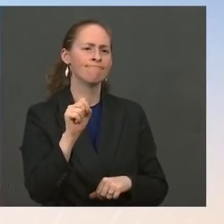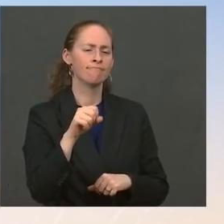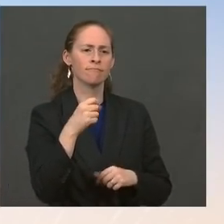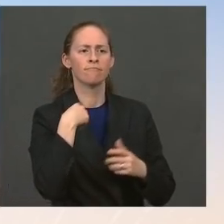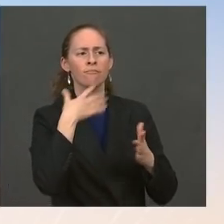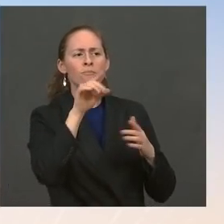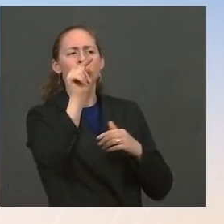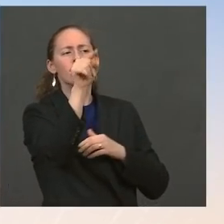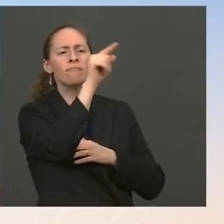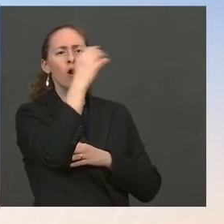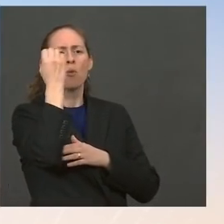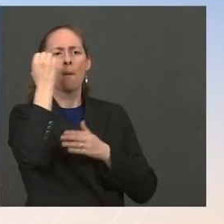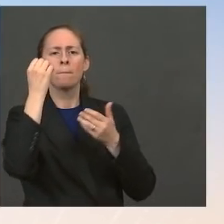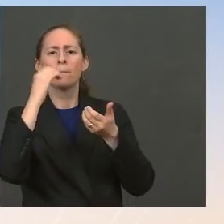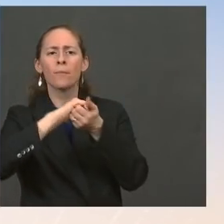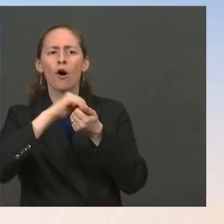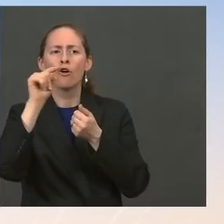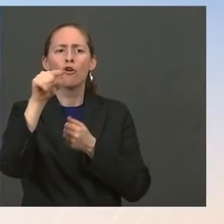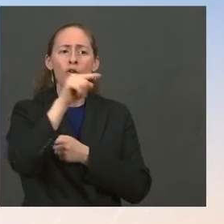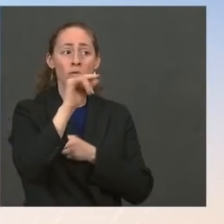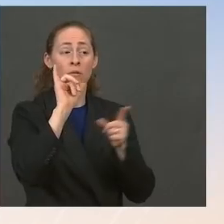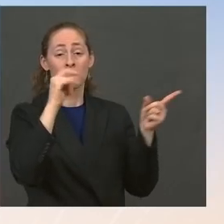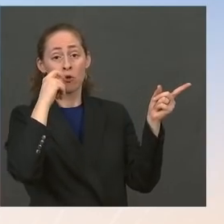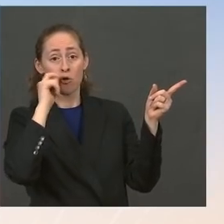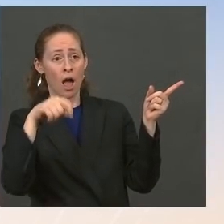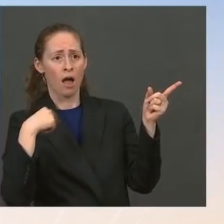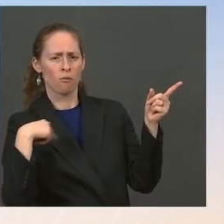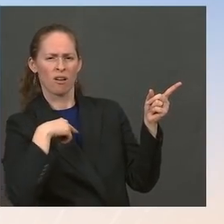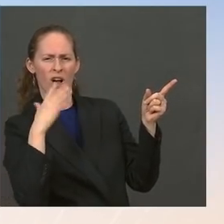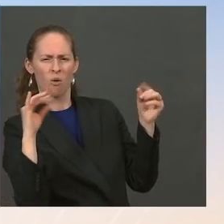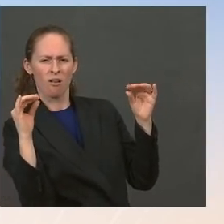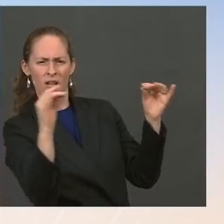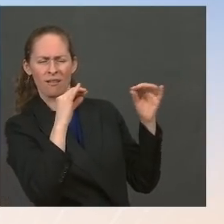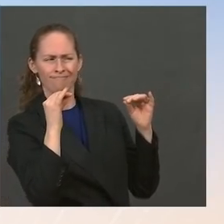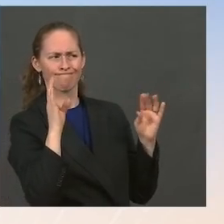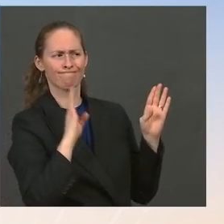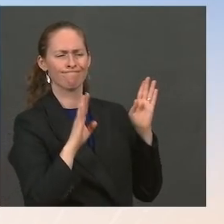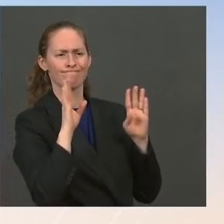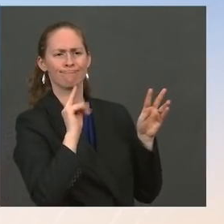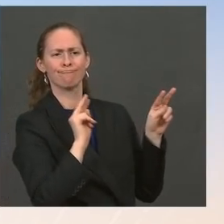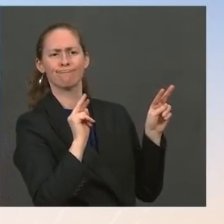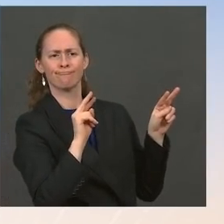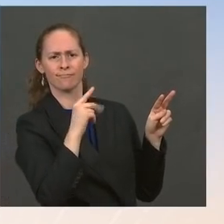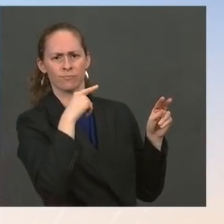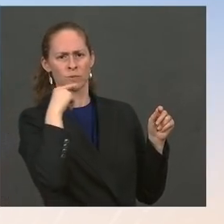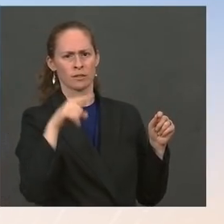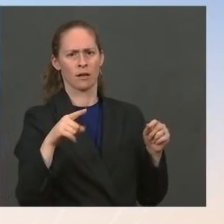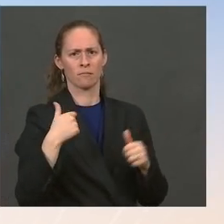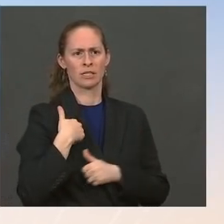including with Ukraine. And we've discussed our concerns about Russian military activities and harsh record --